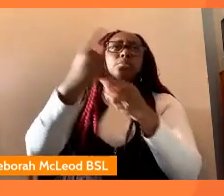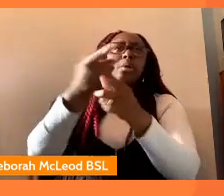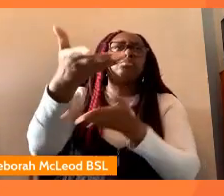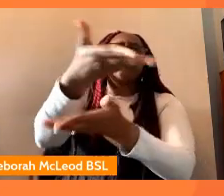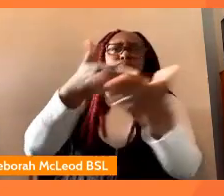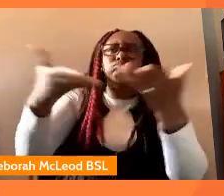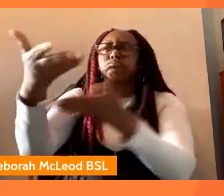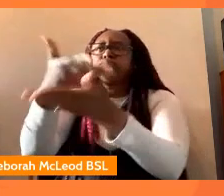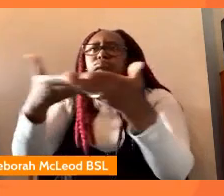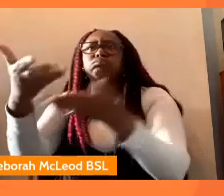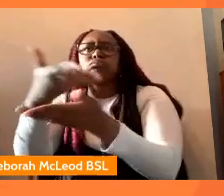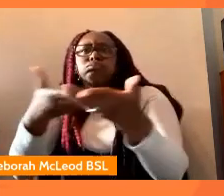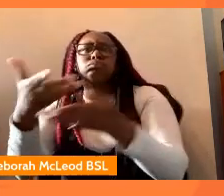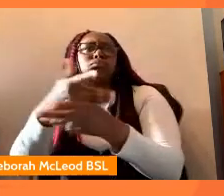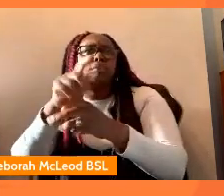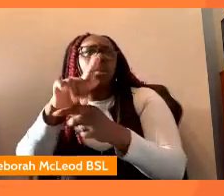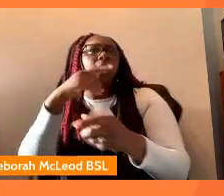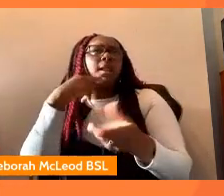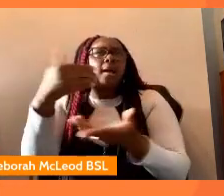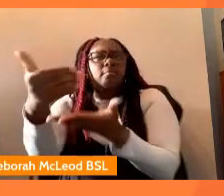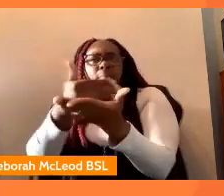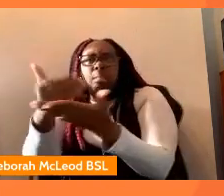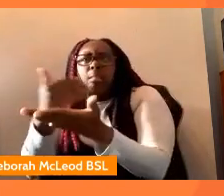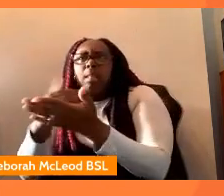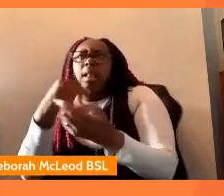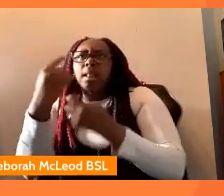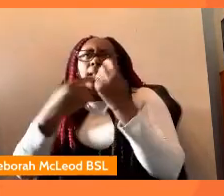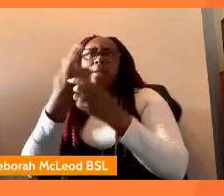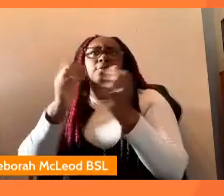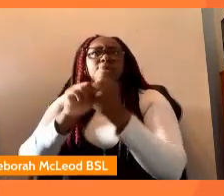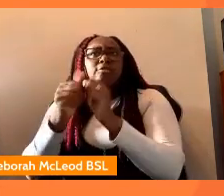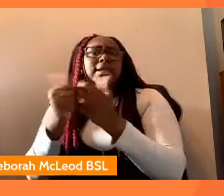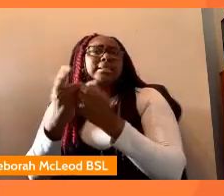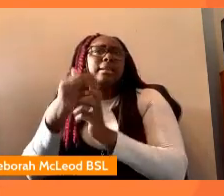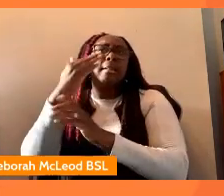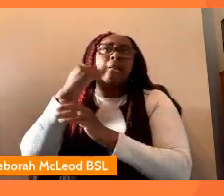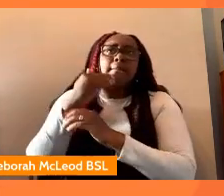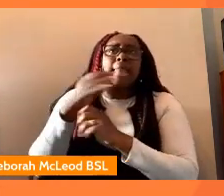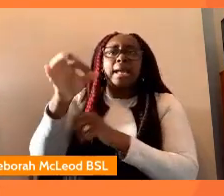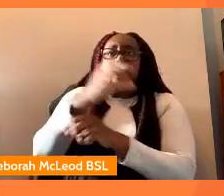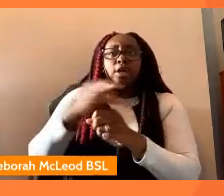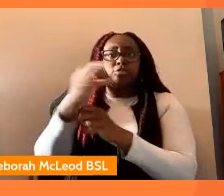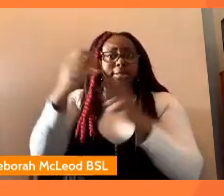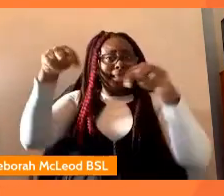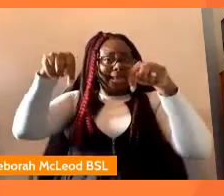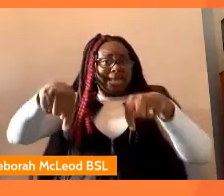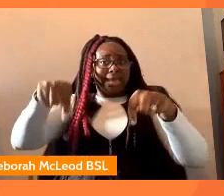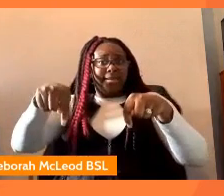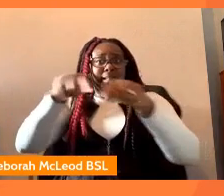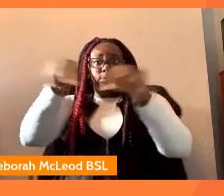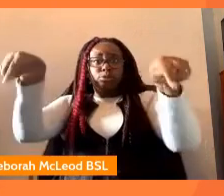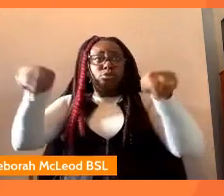courtesy of an ingenious partnership with Creative Black Country. They are here in the room, we absolutely love you.